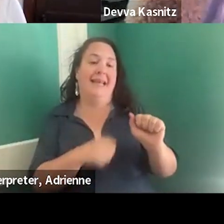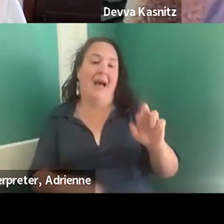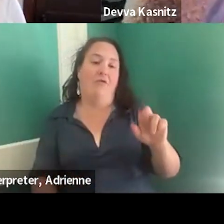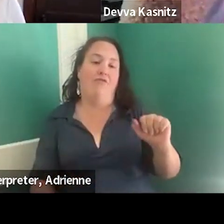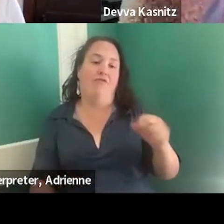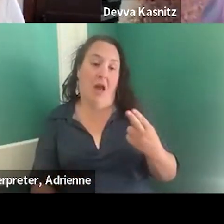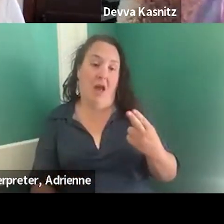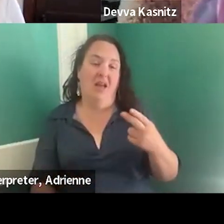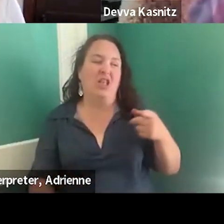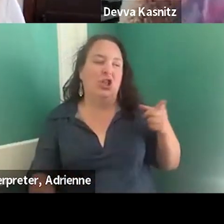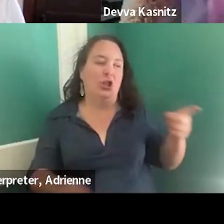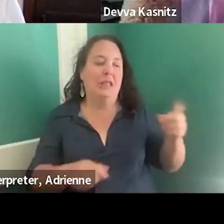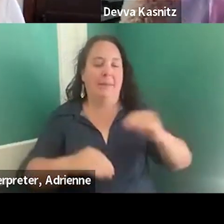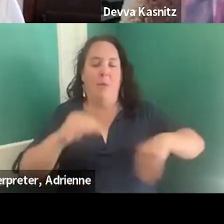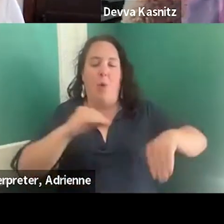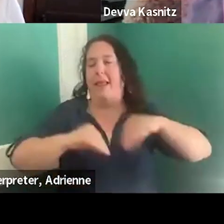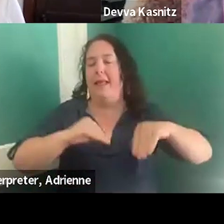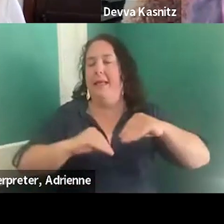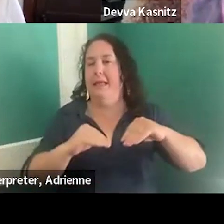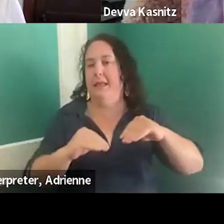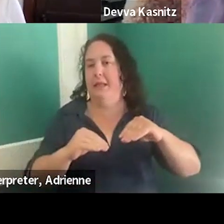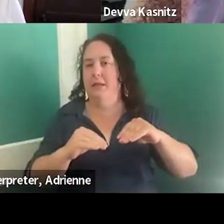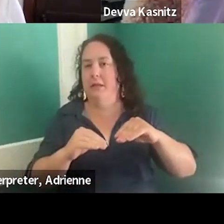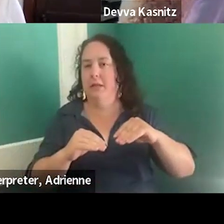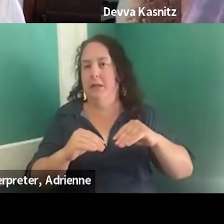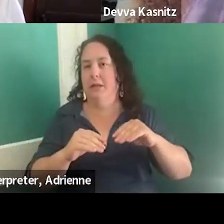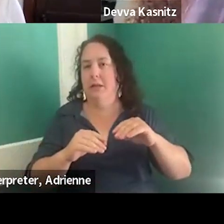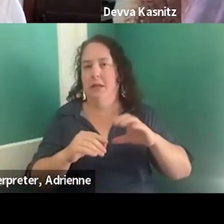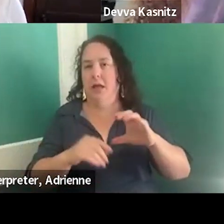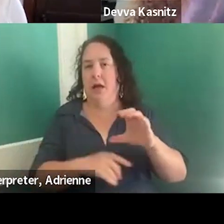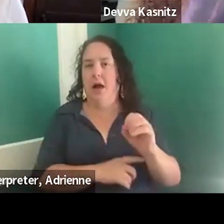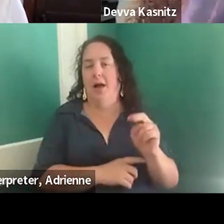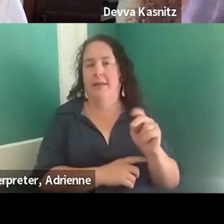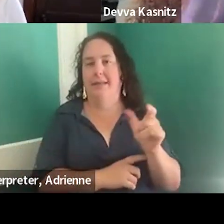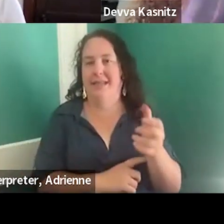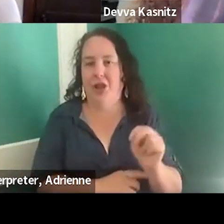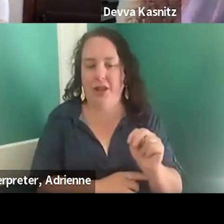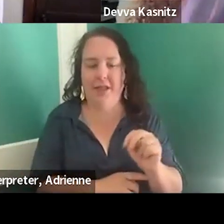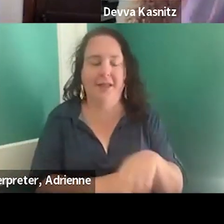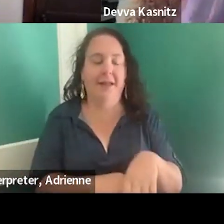And we co-hacked a solution. The entire group co-hacked a solution for her